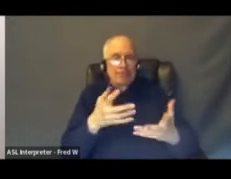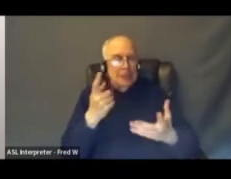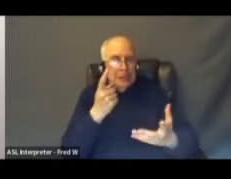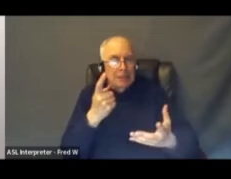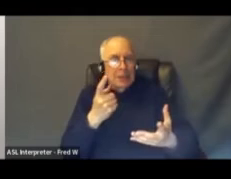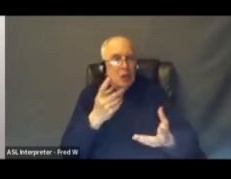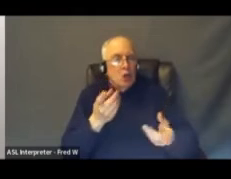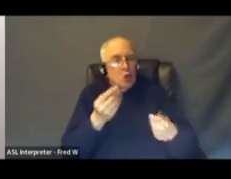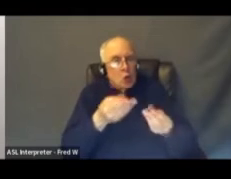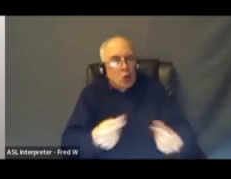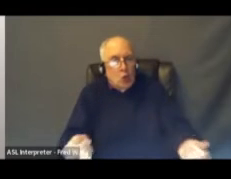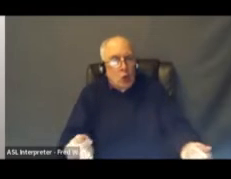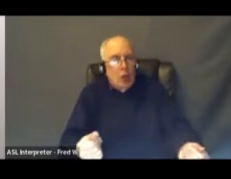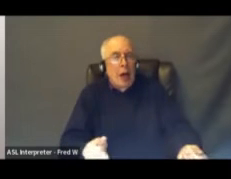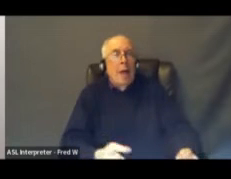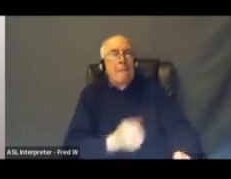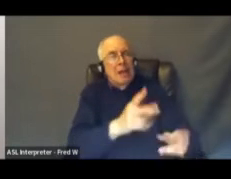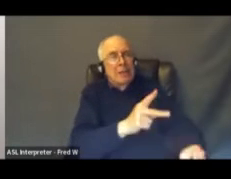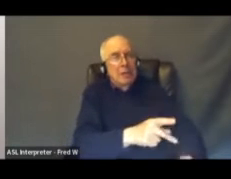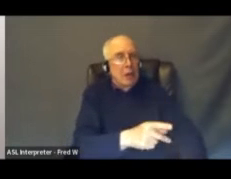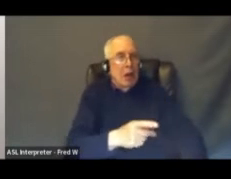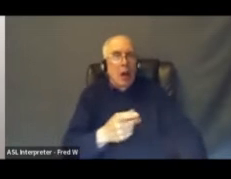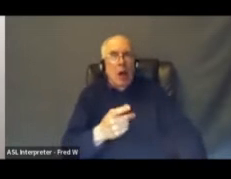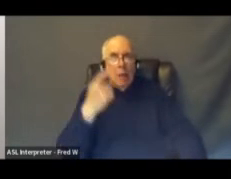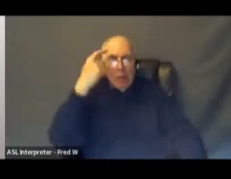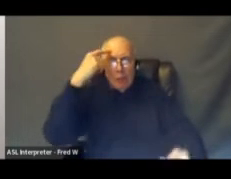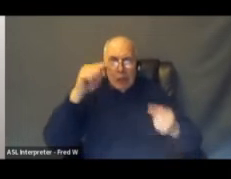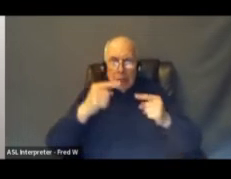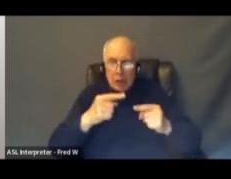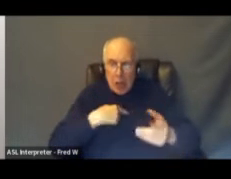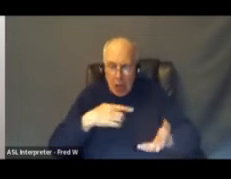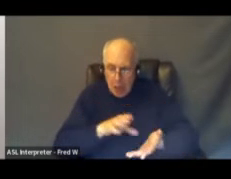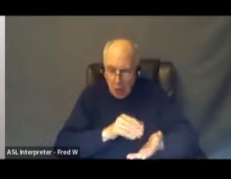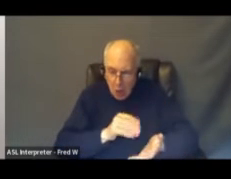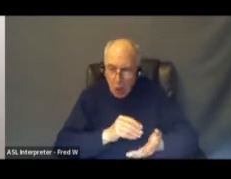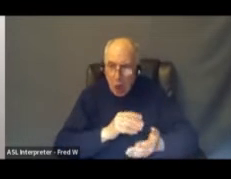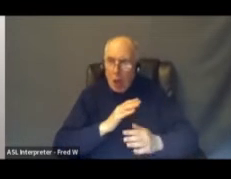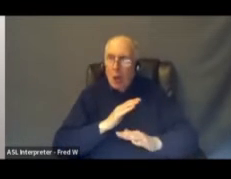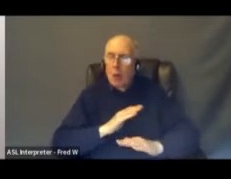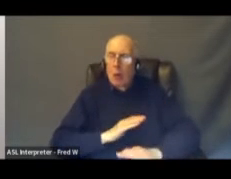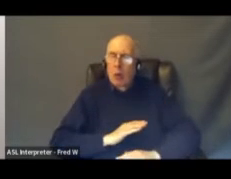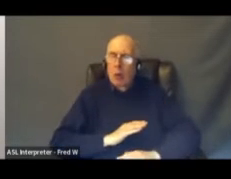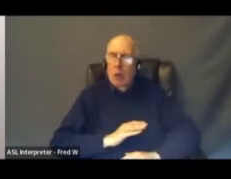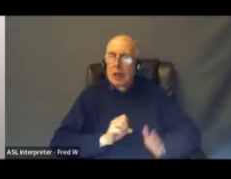injury for the first time, they're relieved that they're getting to know their symptoms, that they've never had that